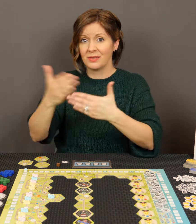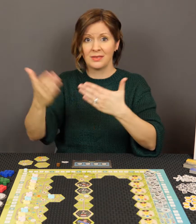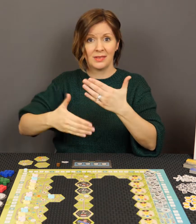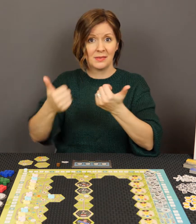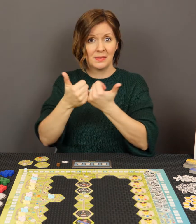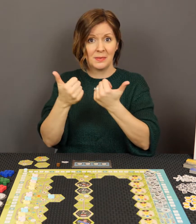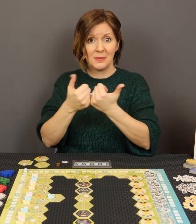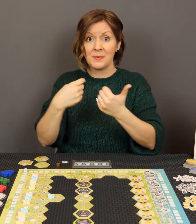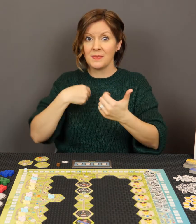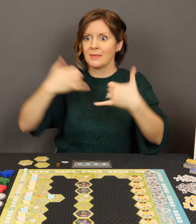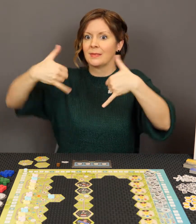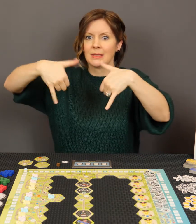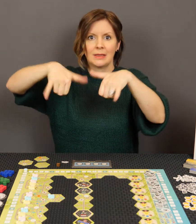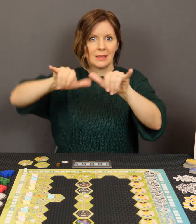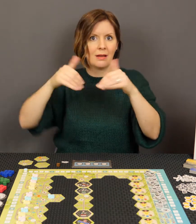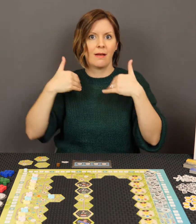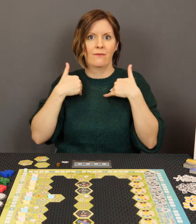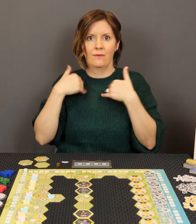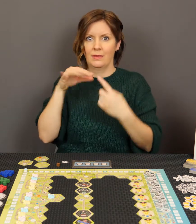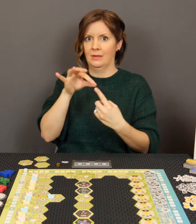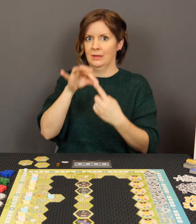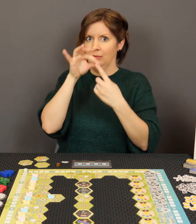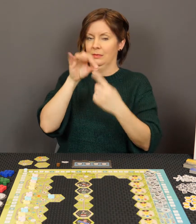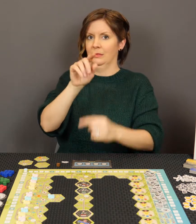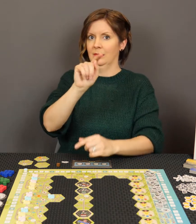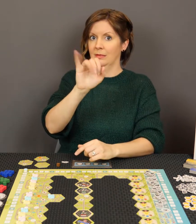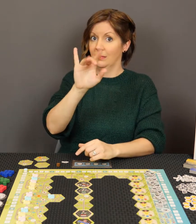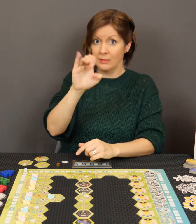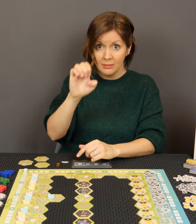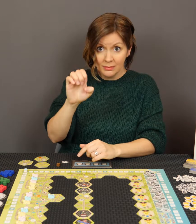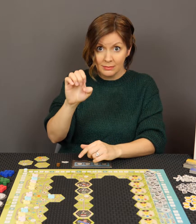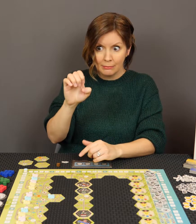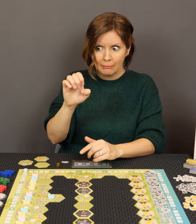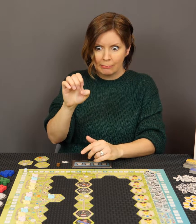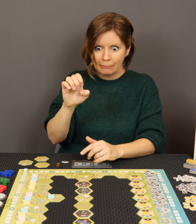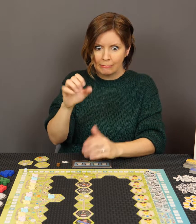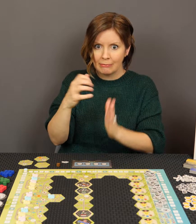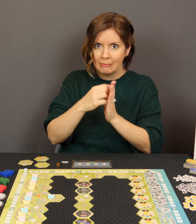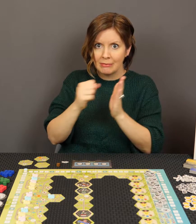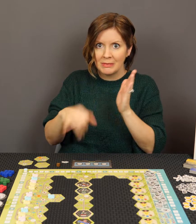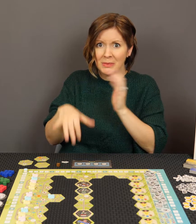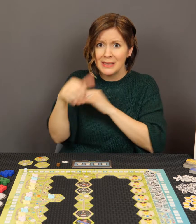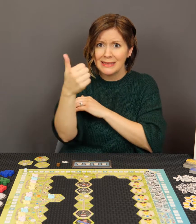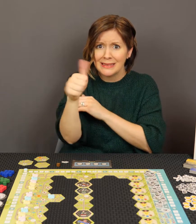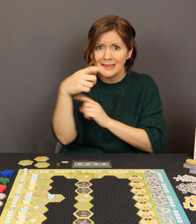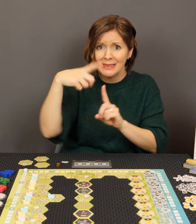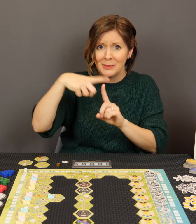because if the end of the game happens and I still have that special tile in my supply,